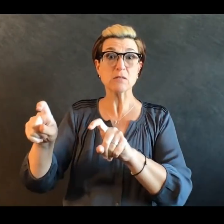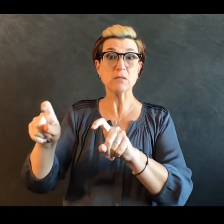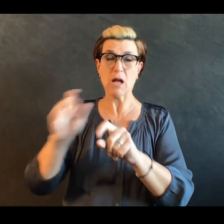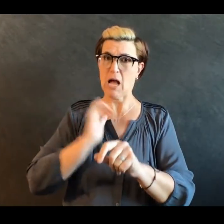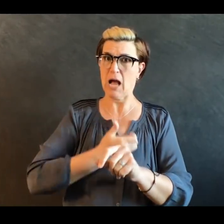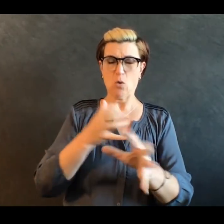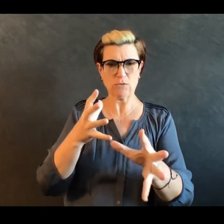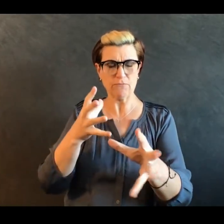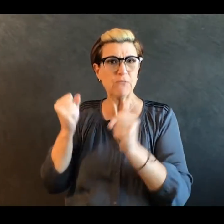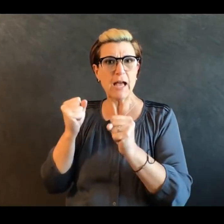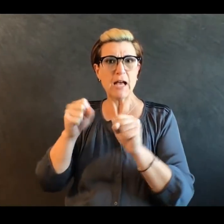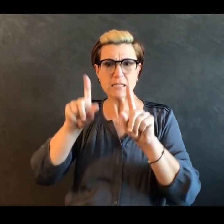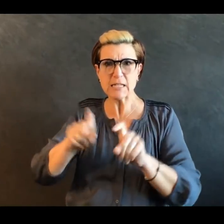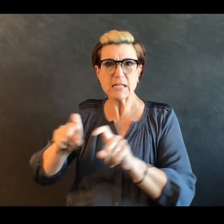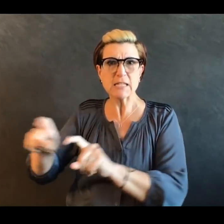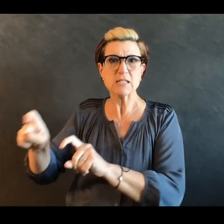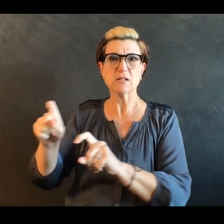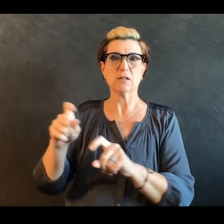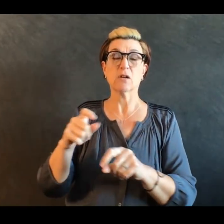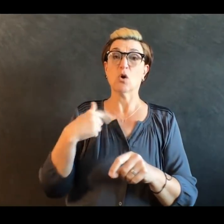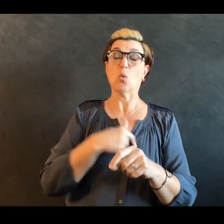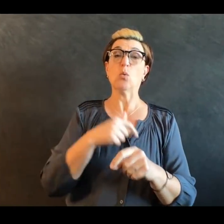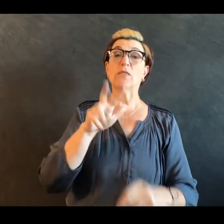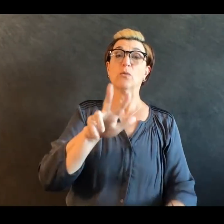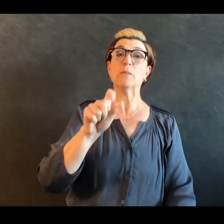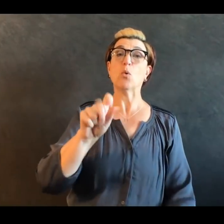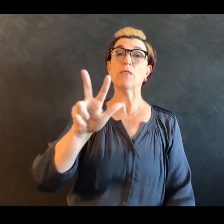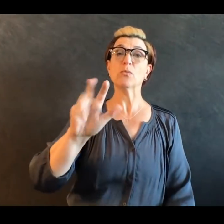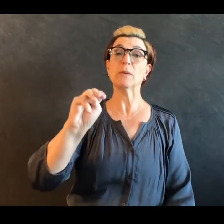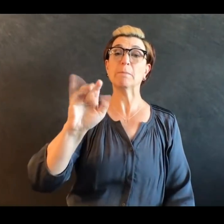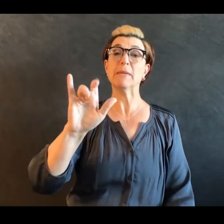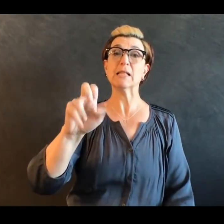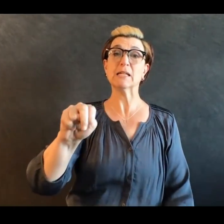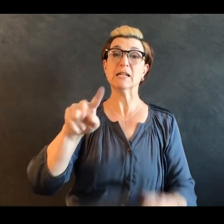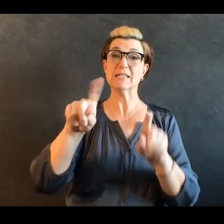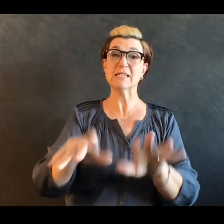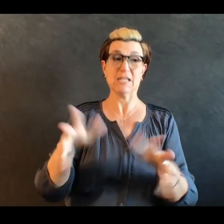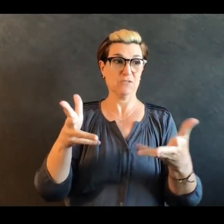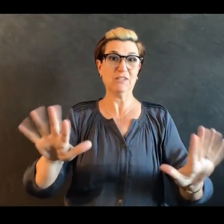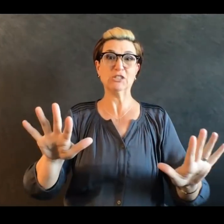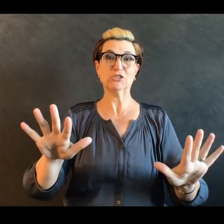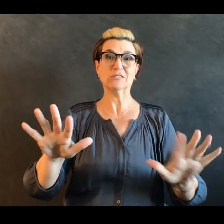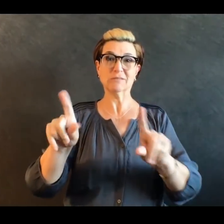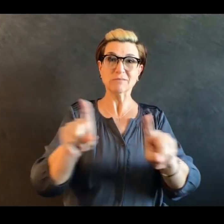have completed more than 3.3 million tests to date we have authorized 48